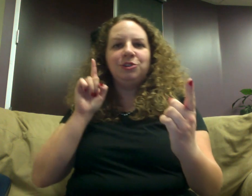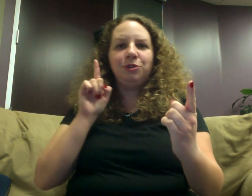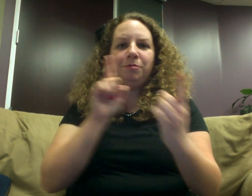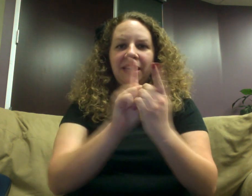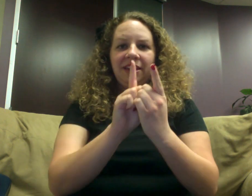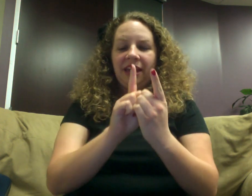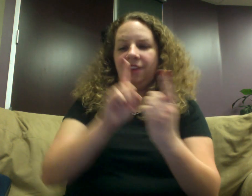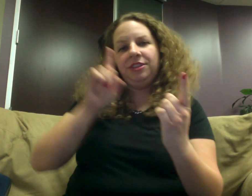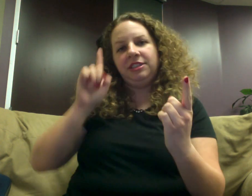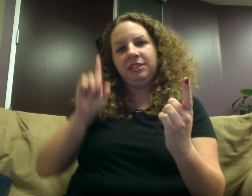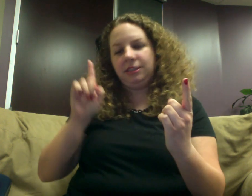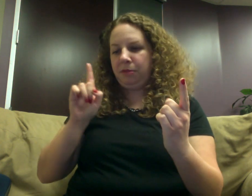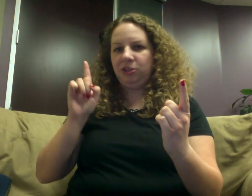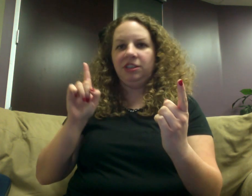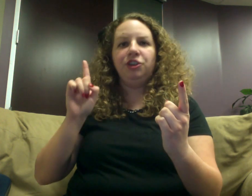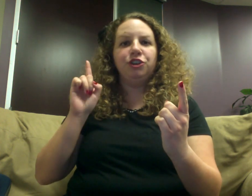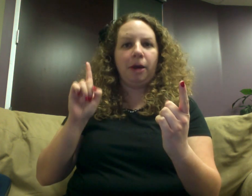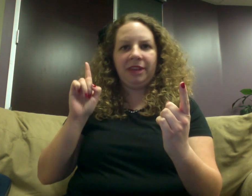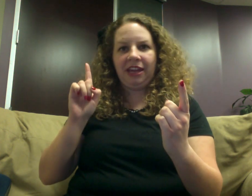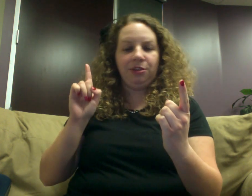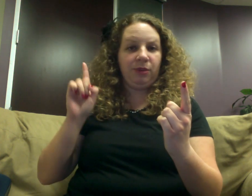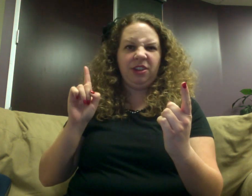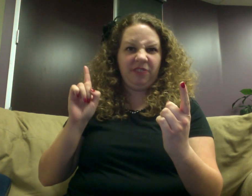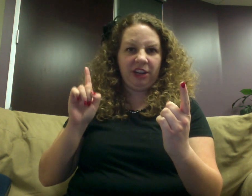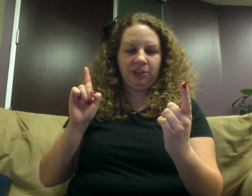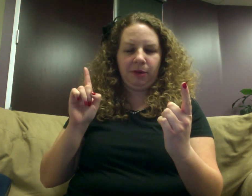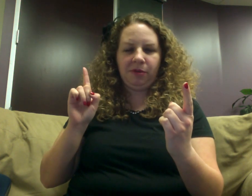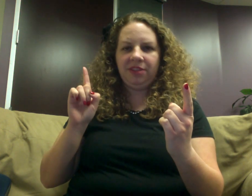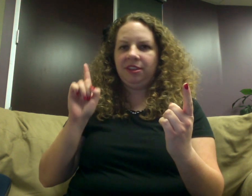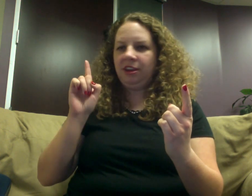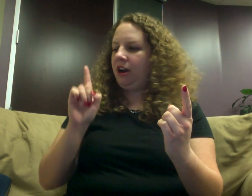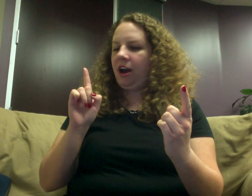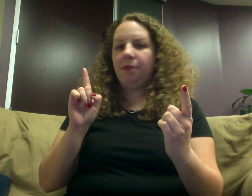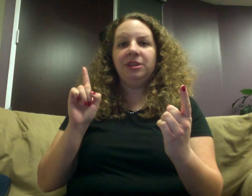to MEET, okay this is a person, your dominant hand, the one that you fingerspell with, um,